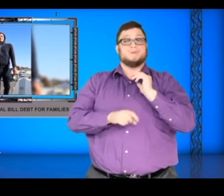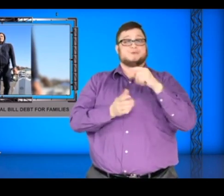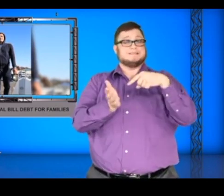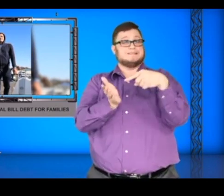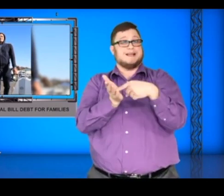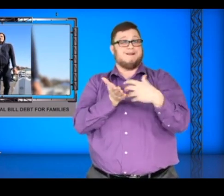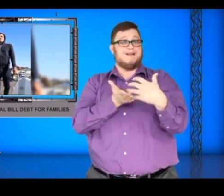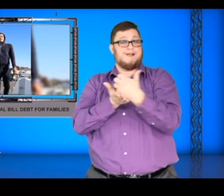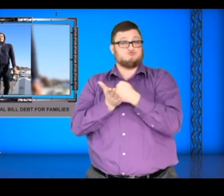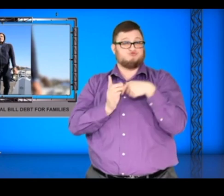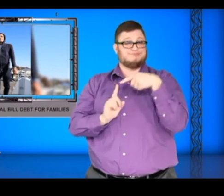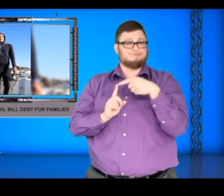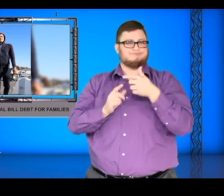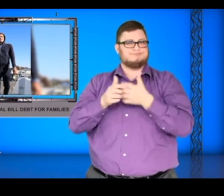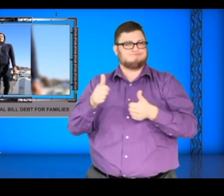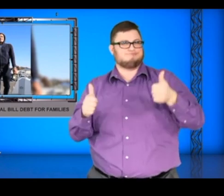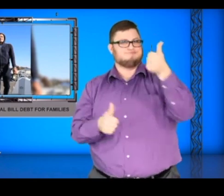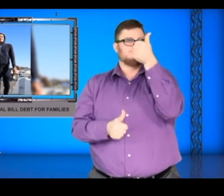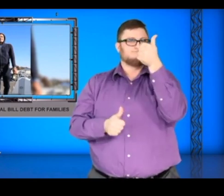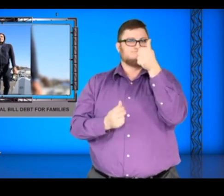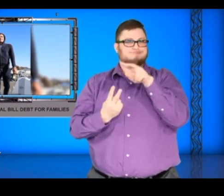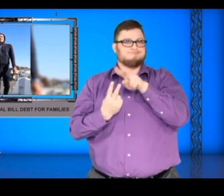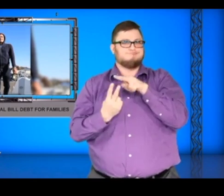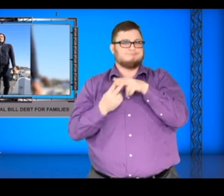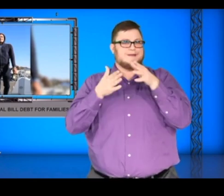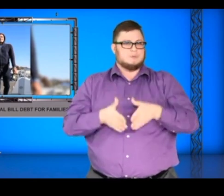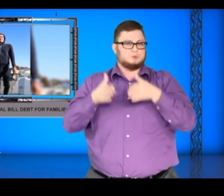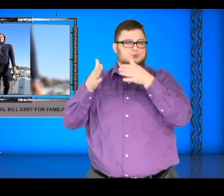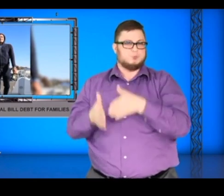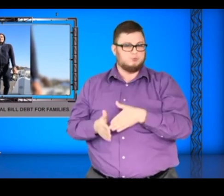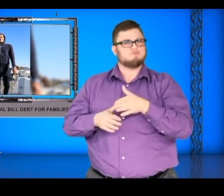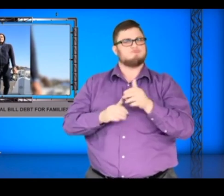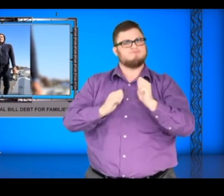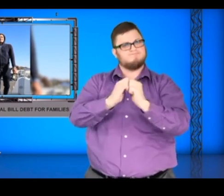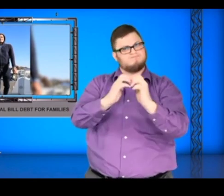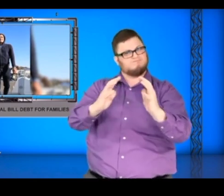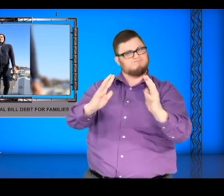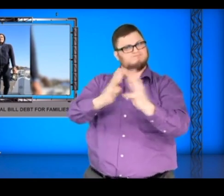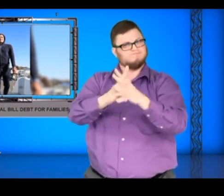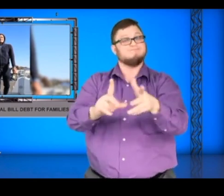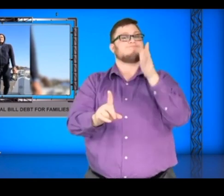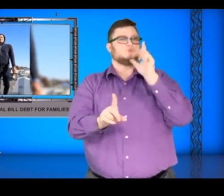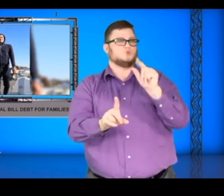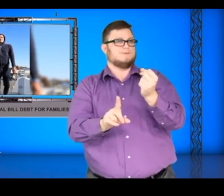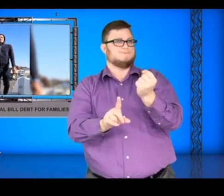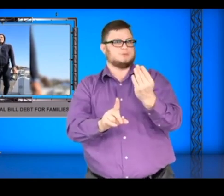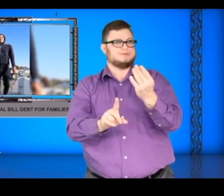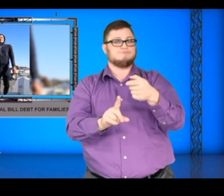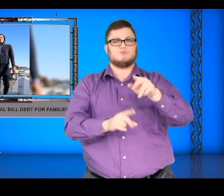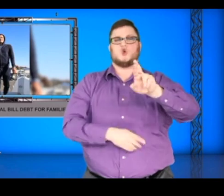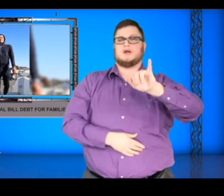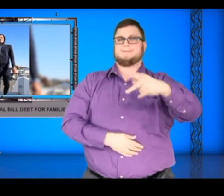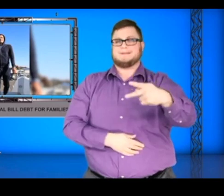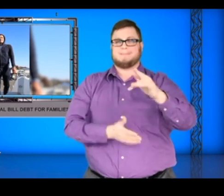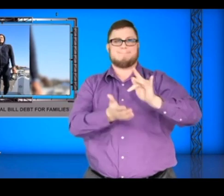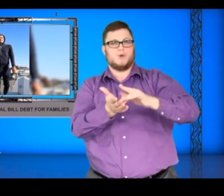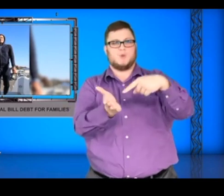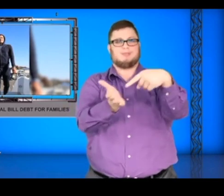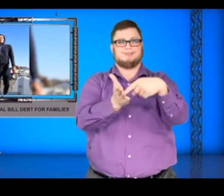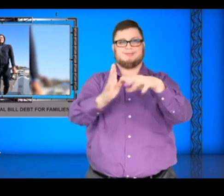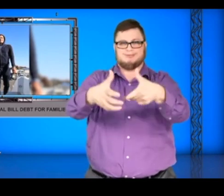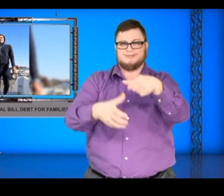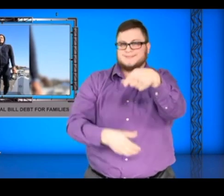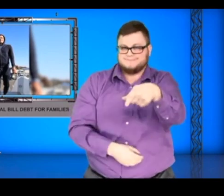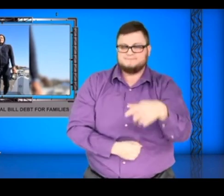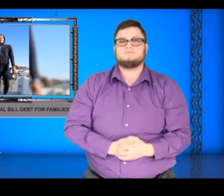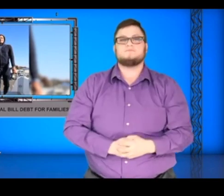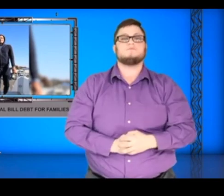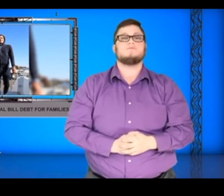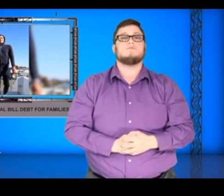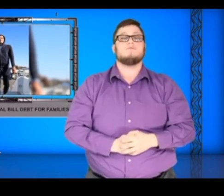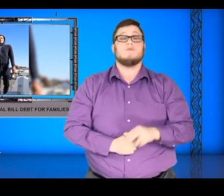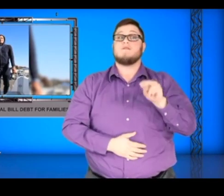RIP Medical Debt was started in 2014 by two former debt collection executives.